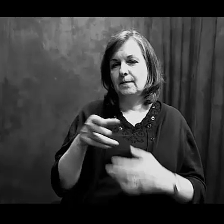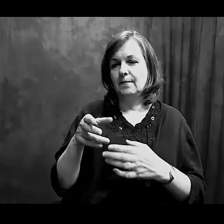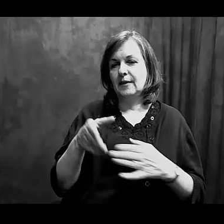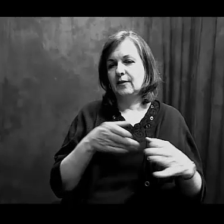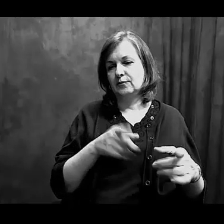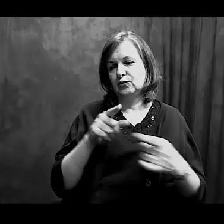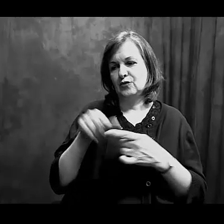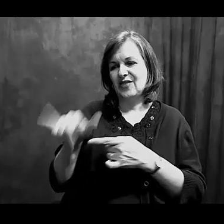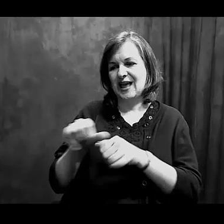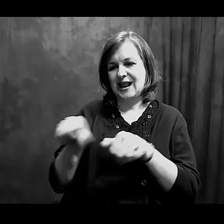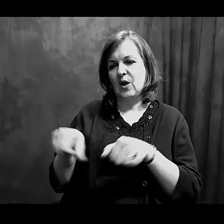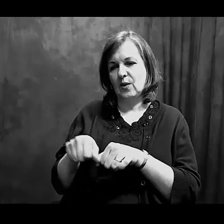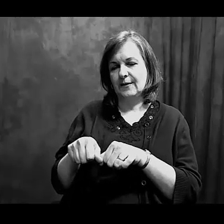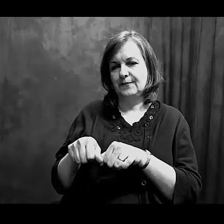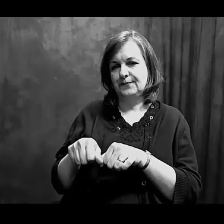to that particular area